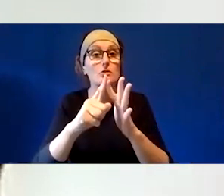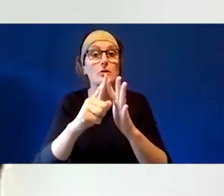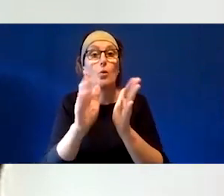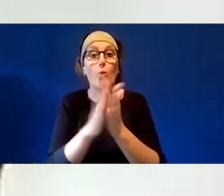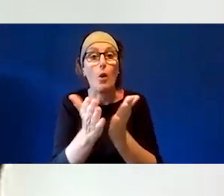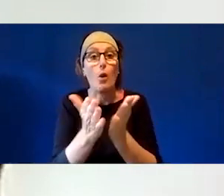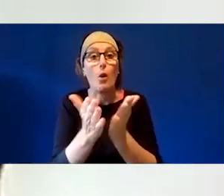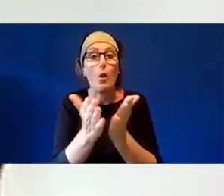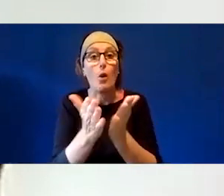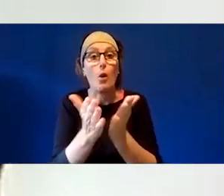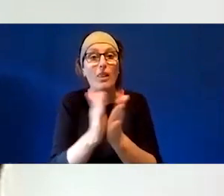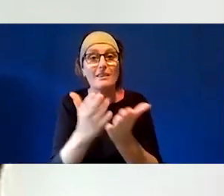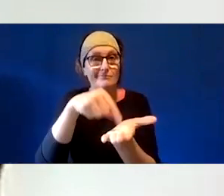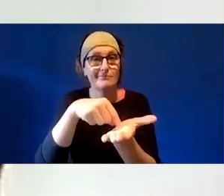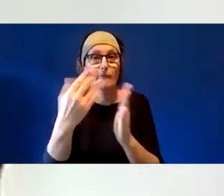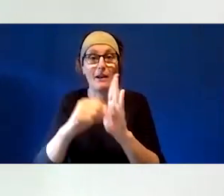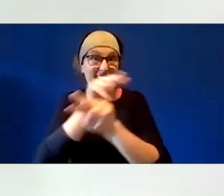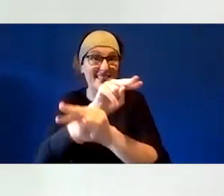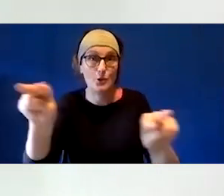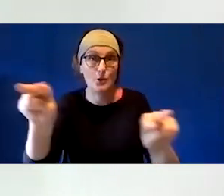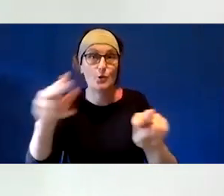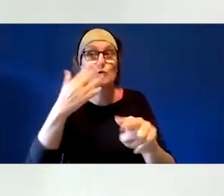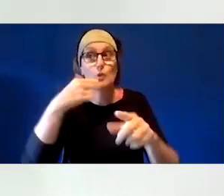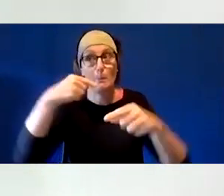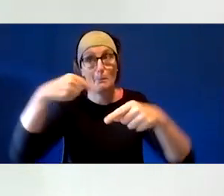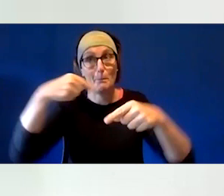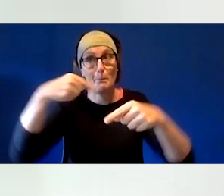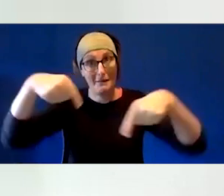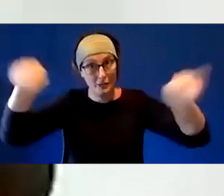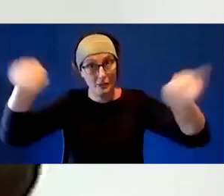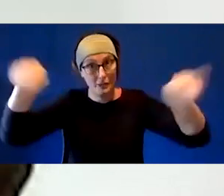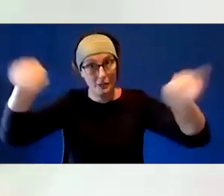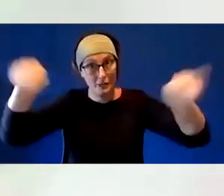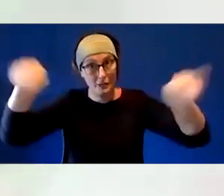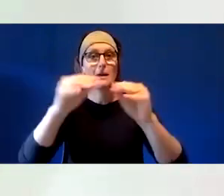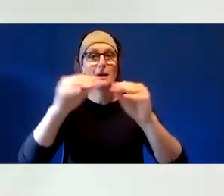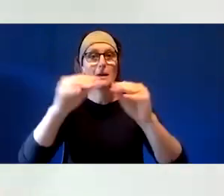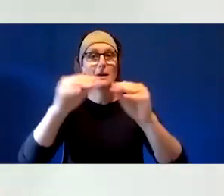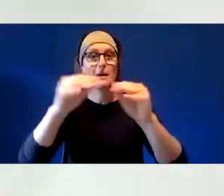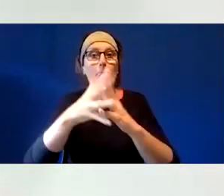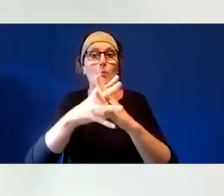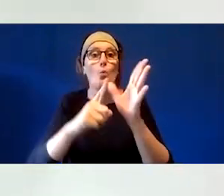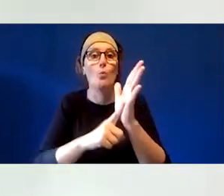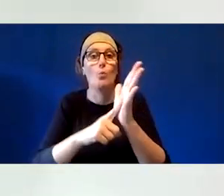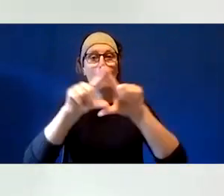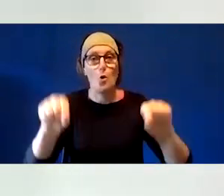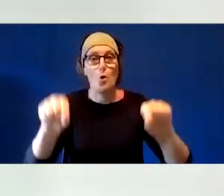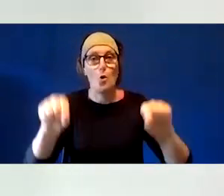I can't see you all, so imoous ging go assume -- going do assume that that might take a second to go and do. Grab your wallets, bring them back.